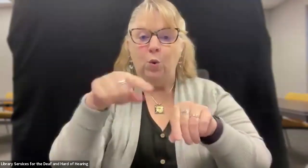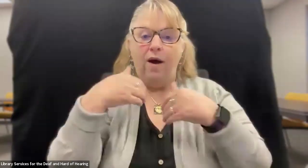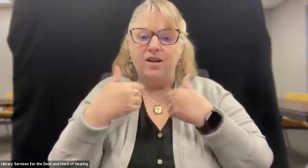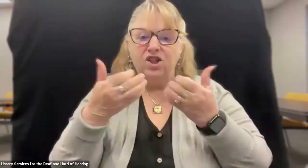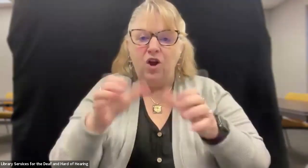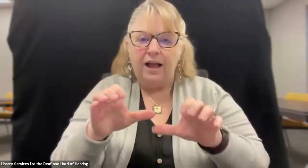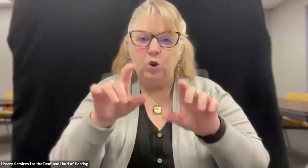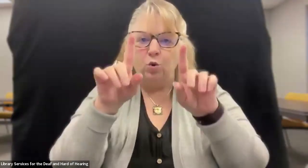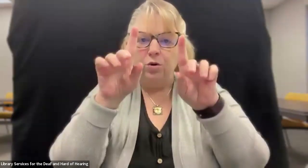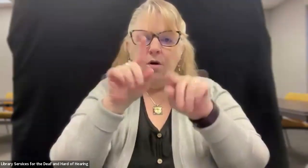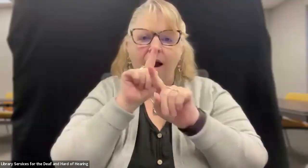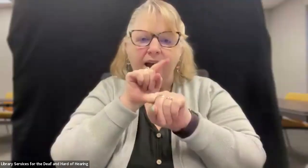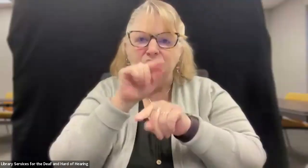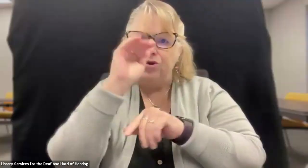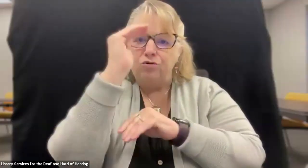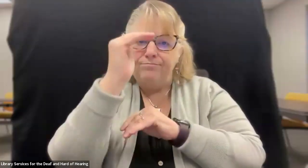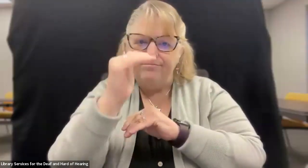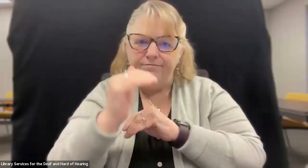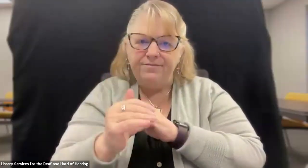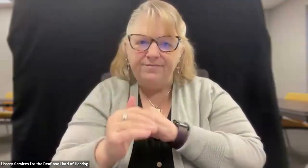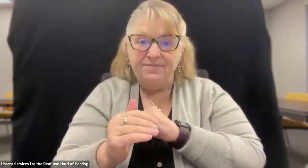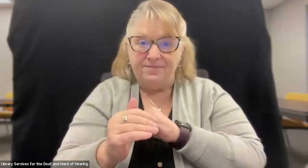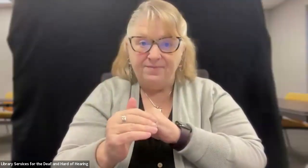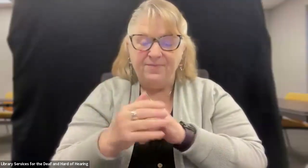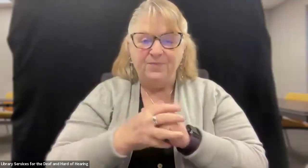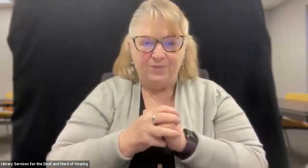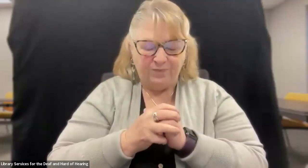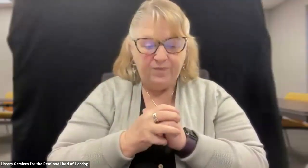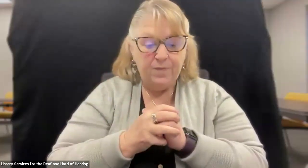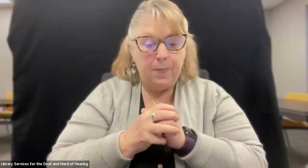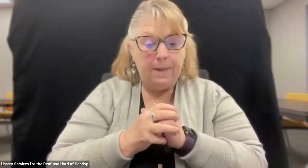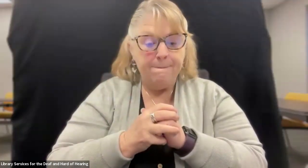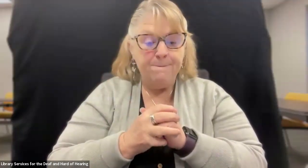And that will pop up. And that gives you a chance to answer the questions on the poll.